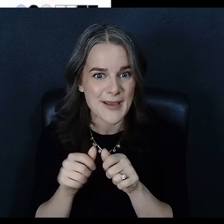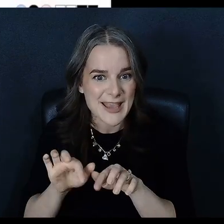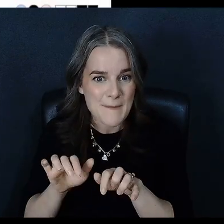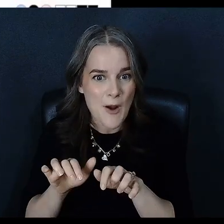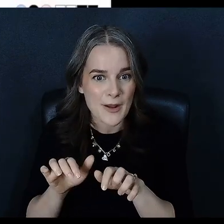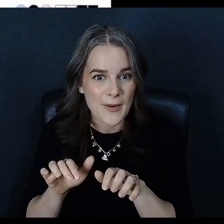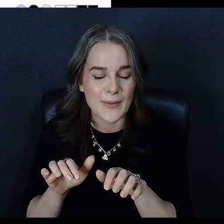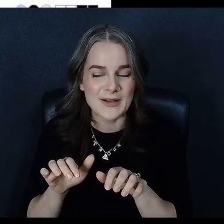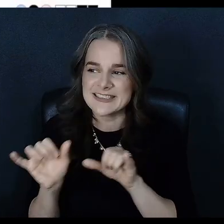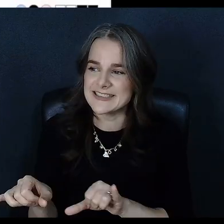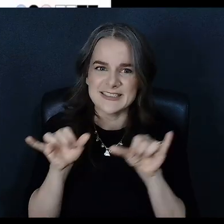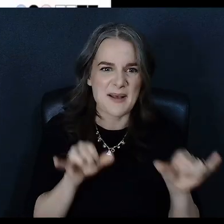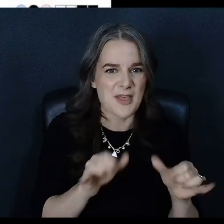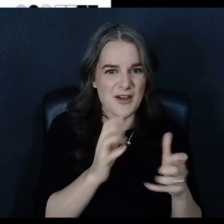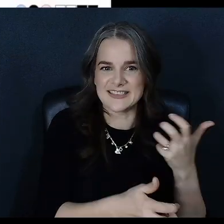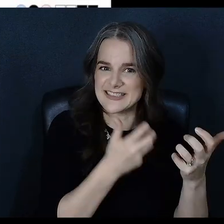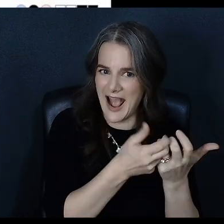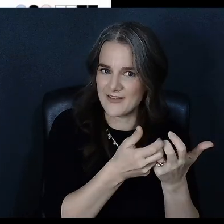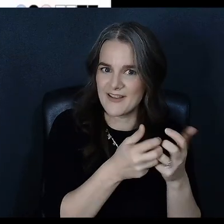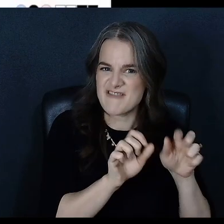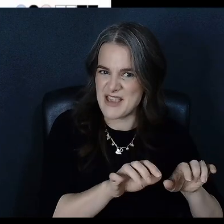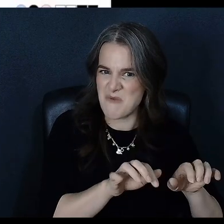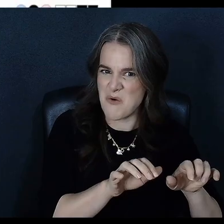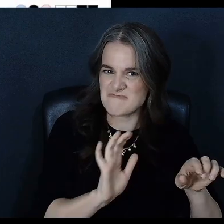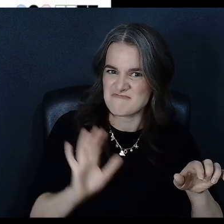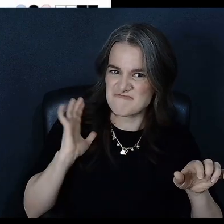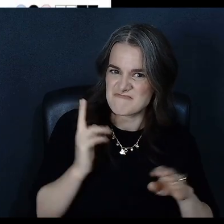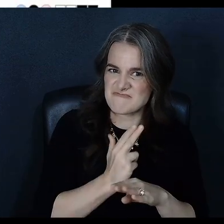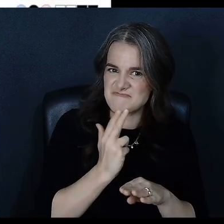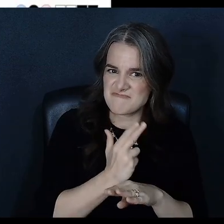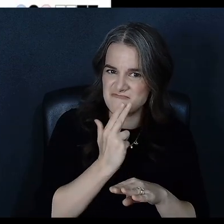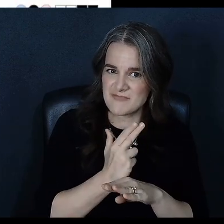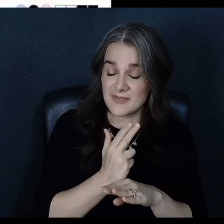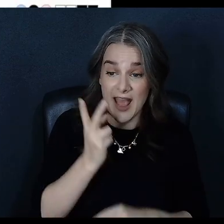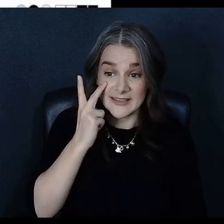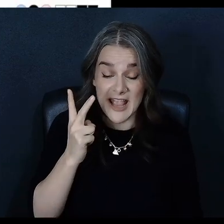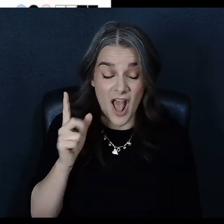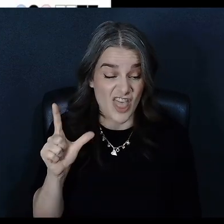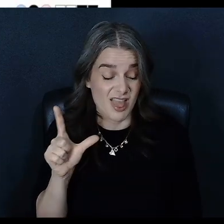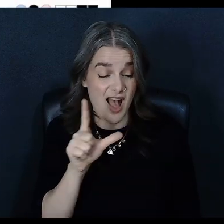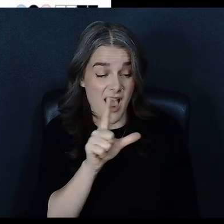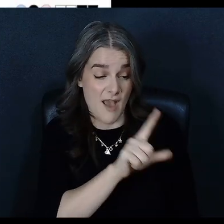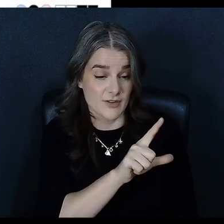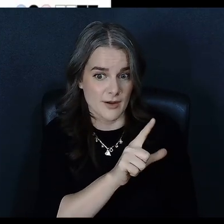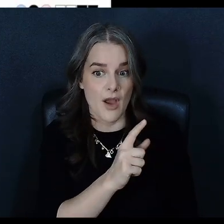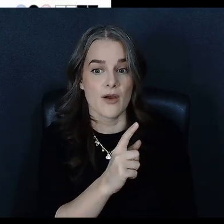The keyboard on the far left there is a one-handed gaming keyboard.